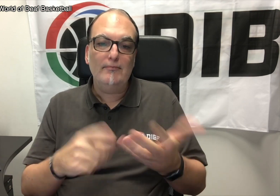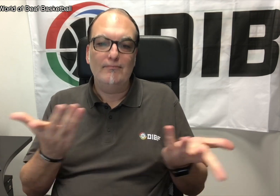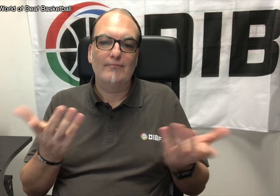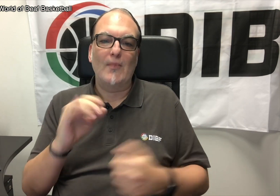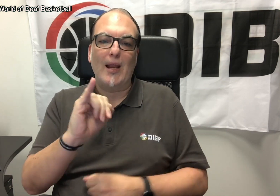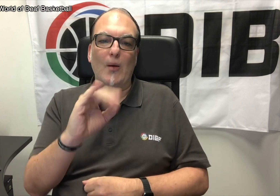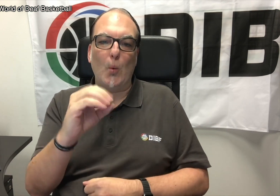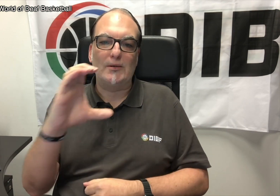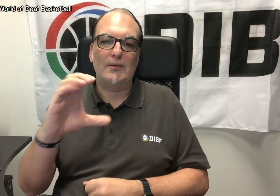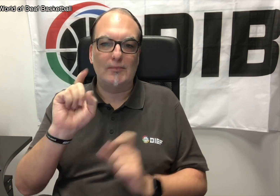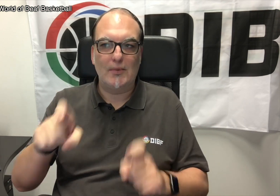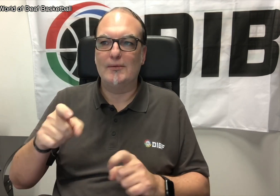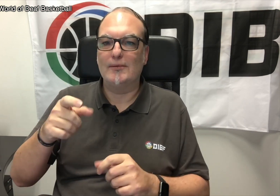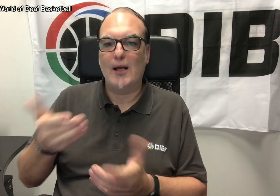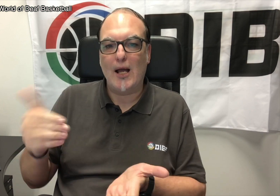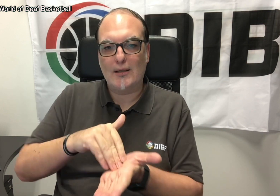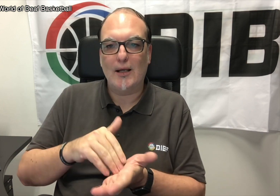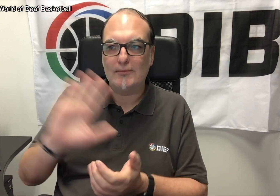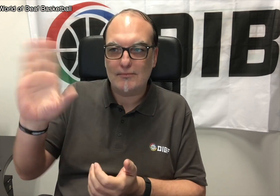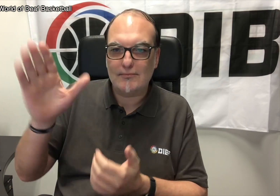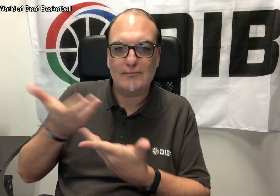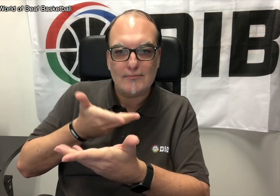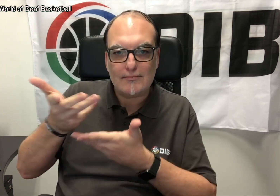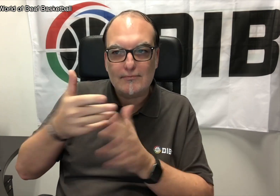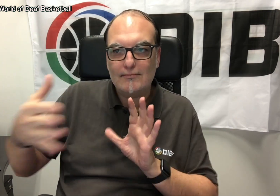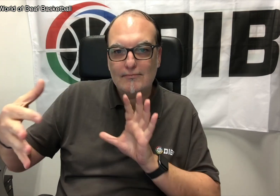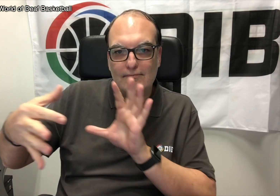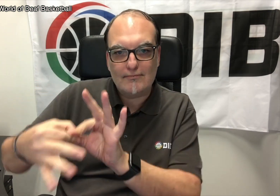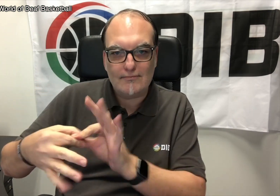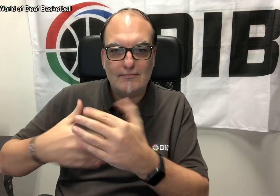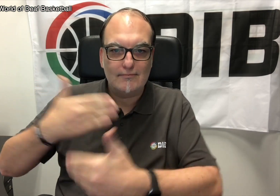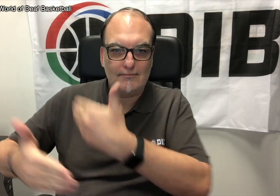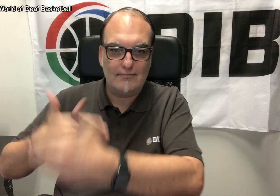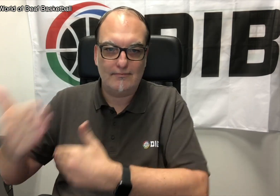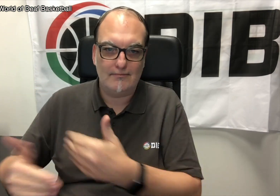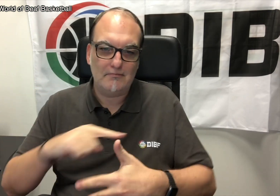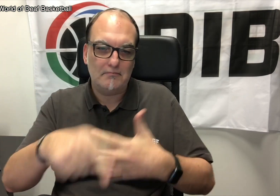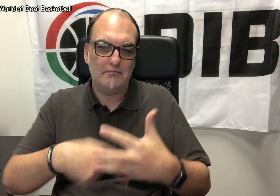and reestablishing relations with the IOC.